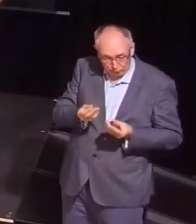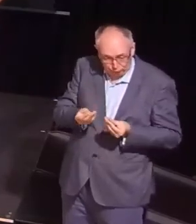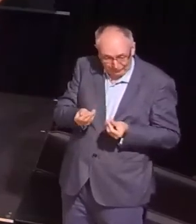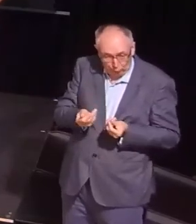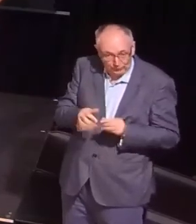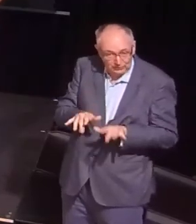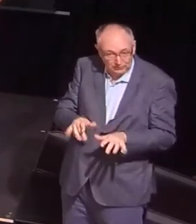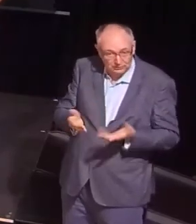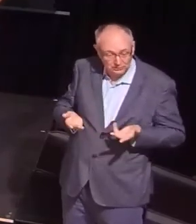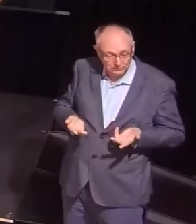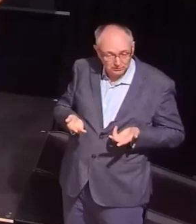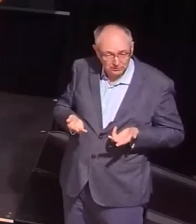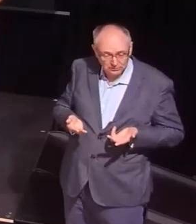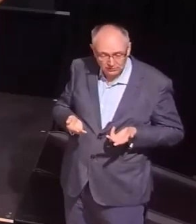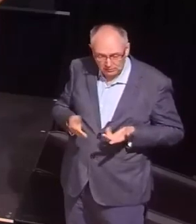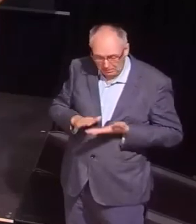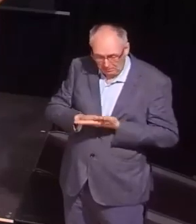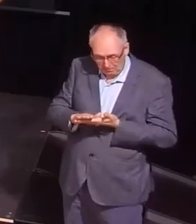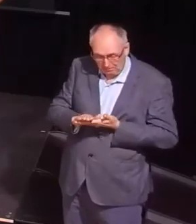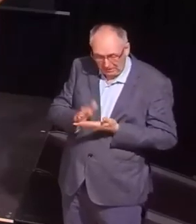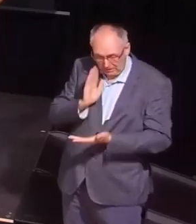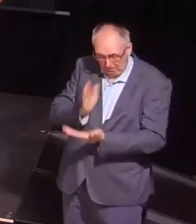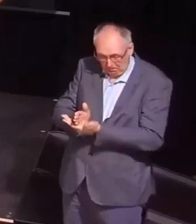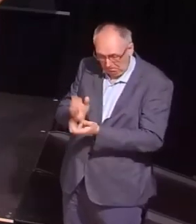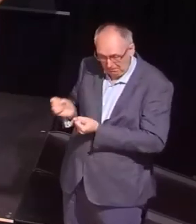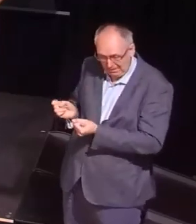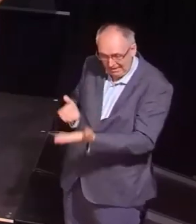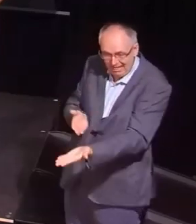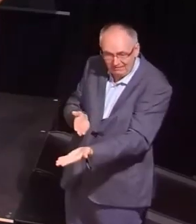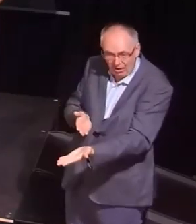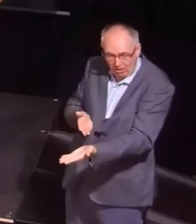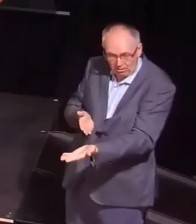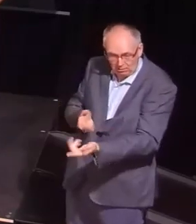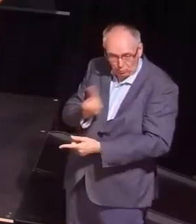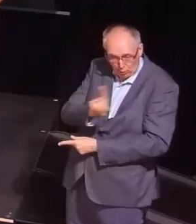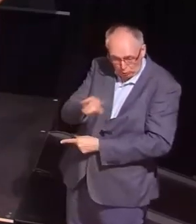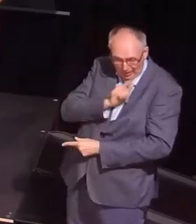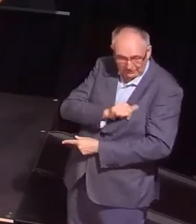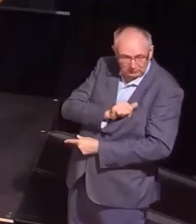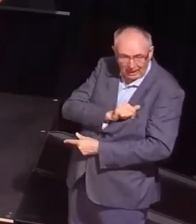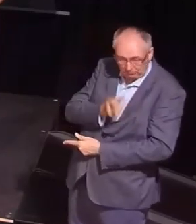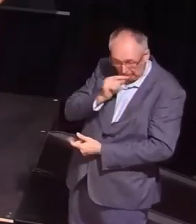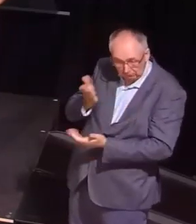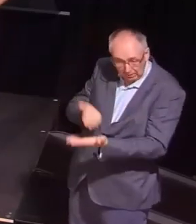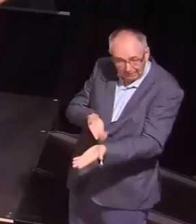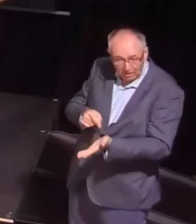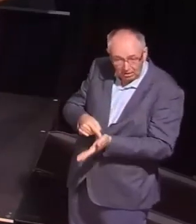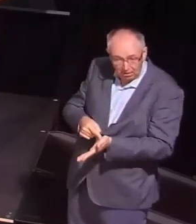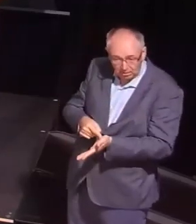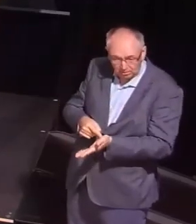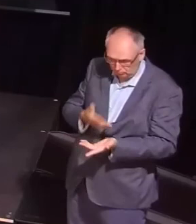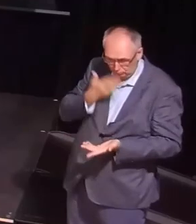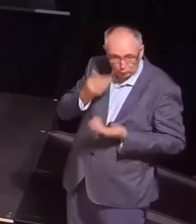to deliver the results that you want them to deliver. You know, as champs,